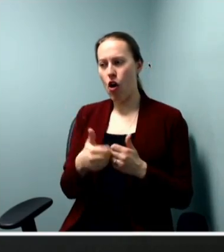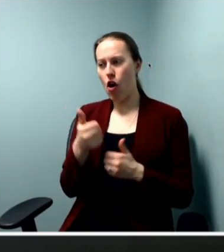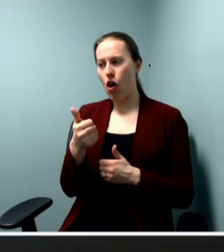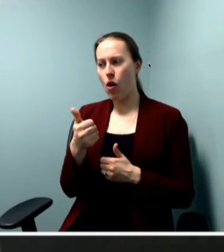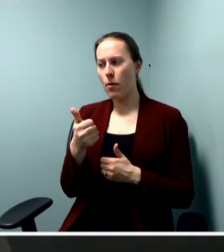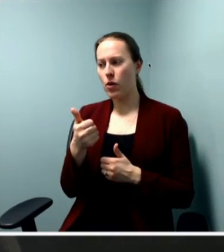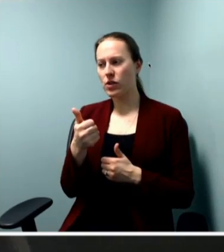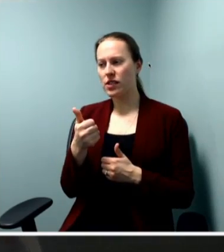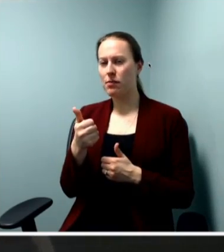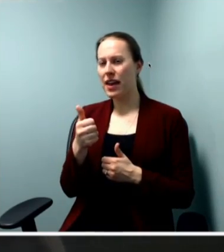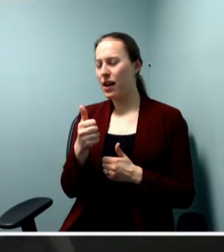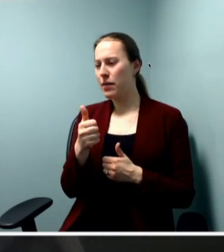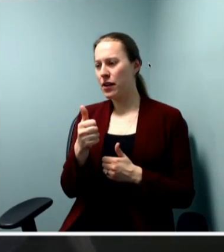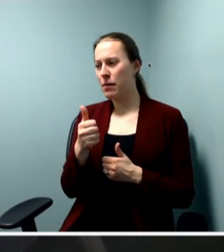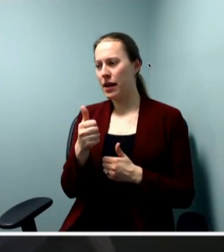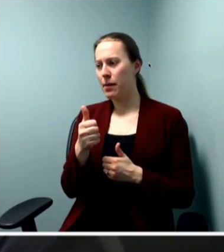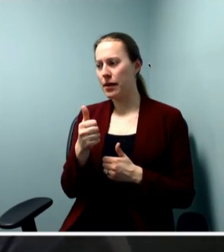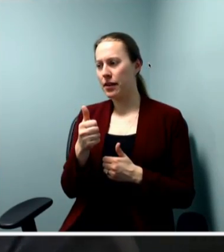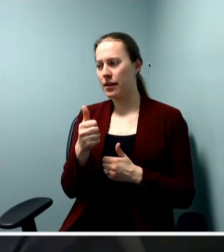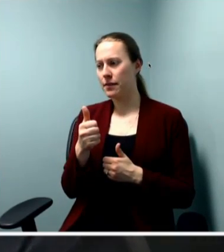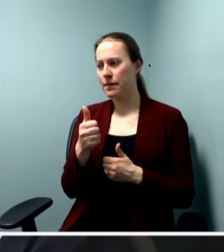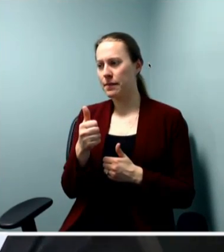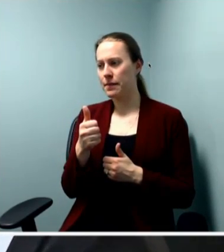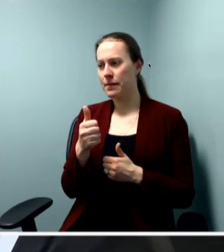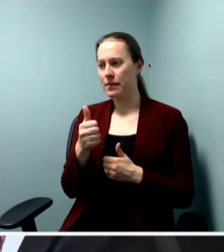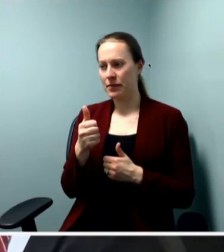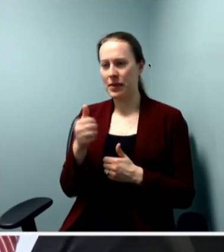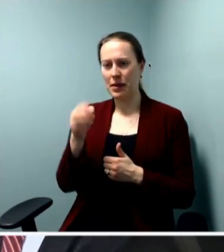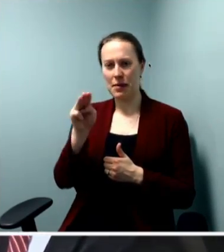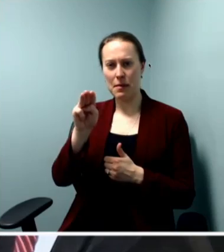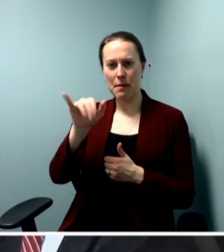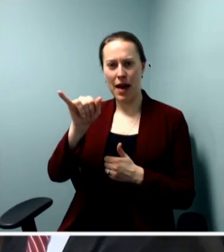Because I went to-- in Los Angeles,